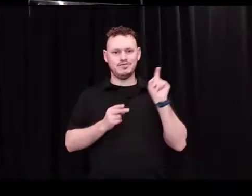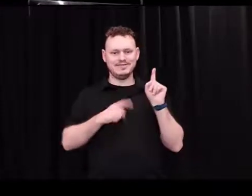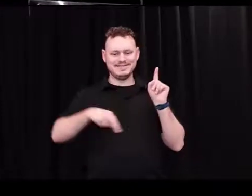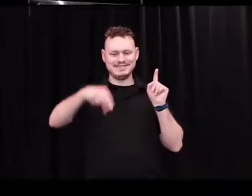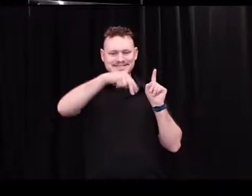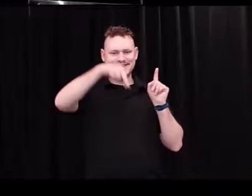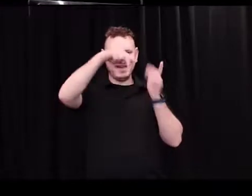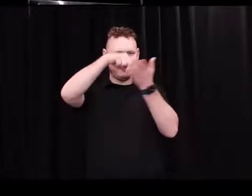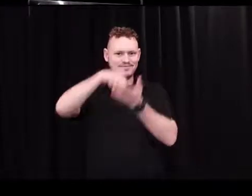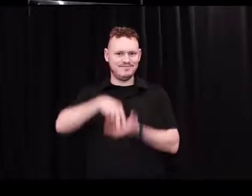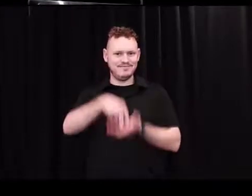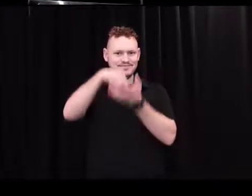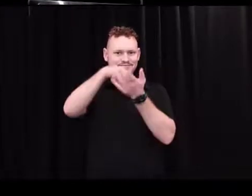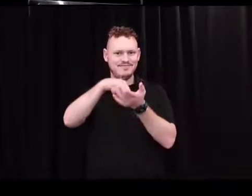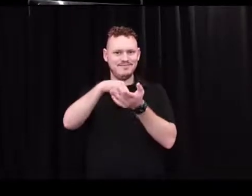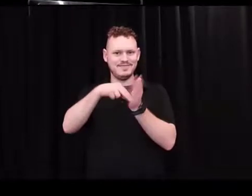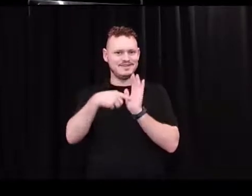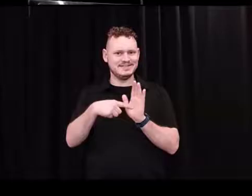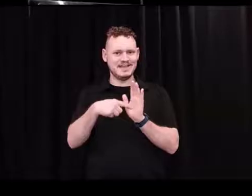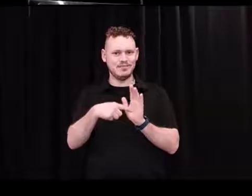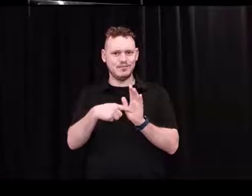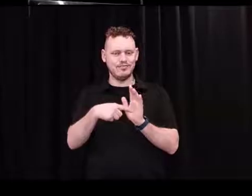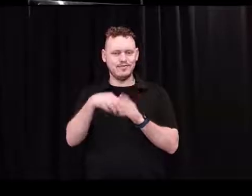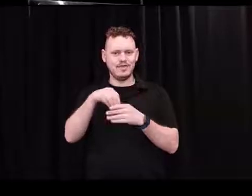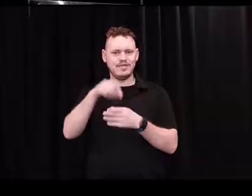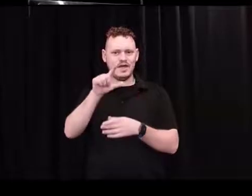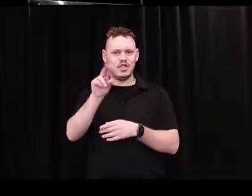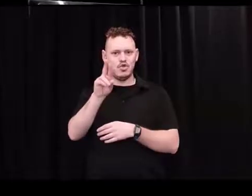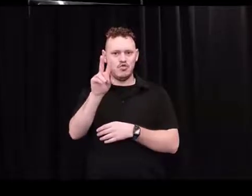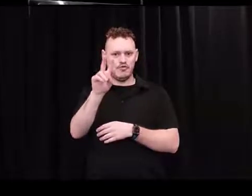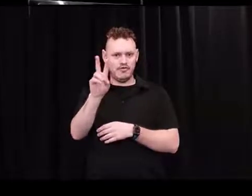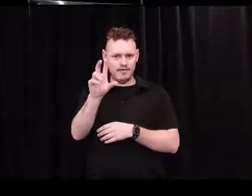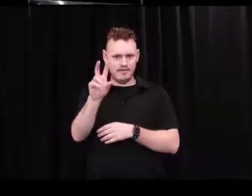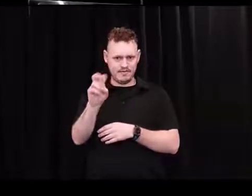the the the elevator in the Louvre. That's why I use that as an example because I say that's a